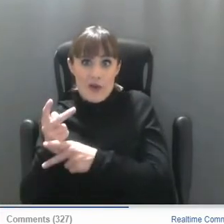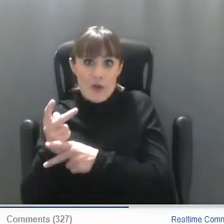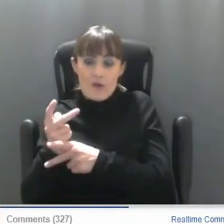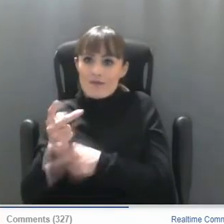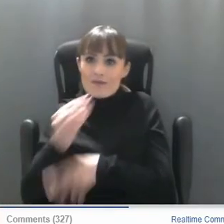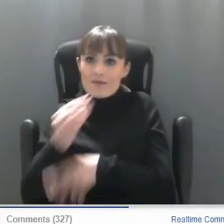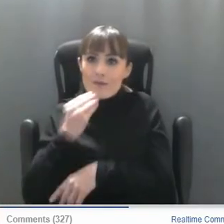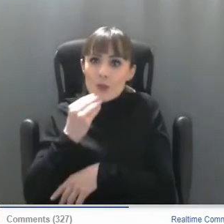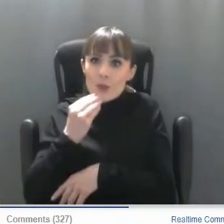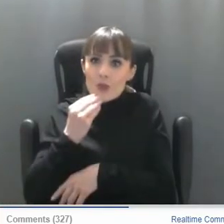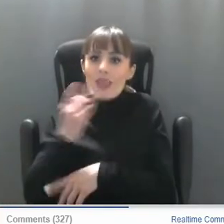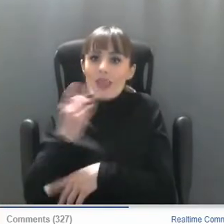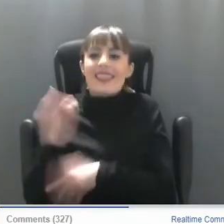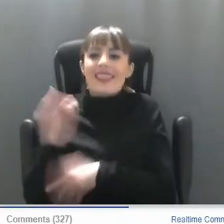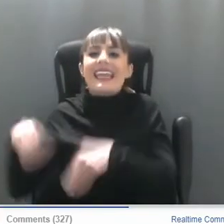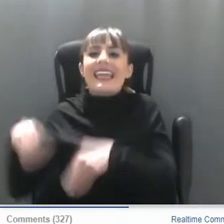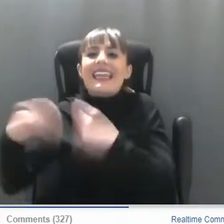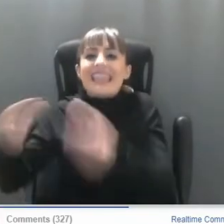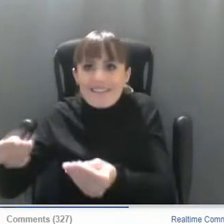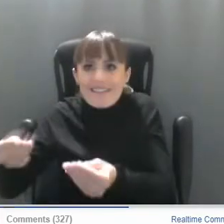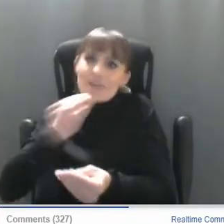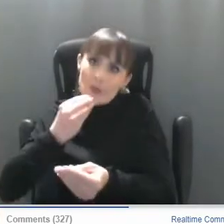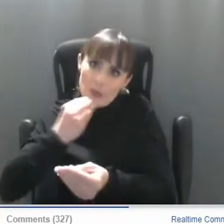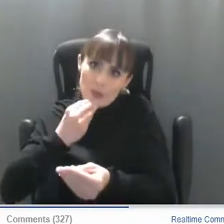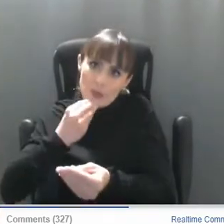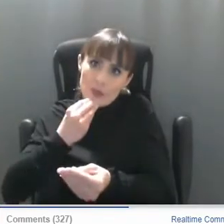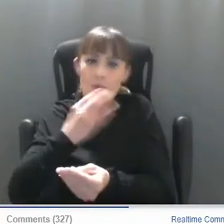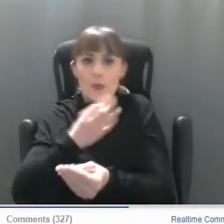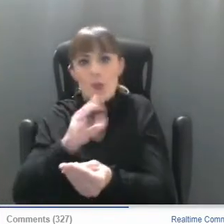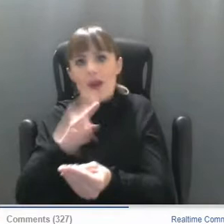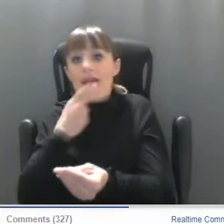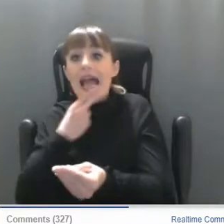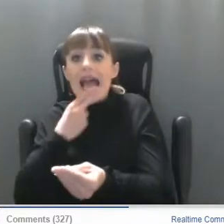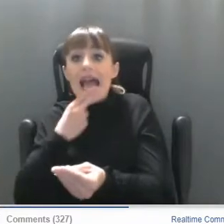What's the name of the hill? What? South Hill? You talking about South Hill, you guys?